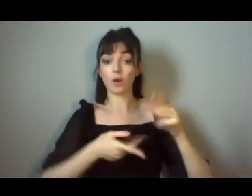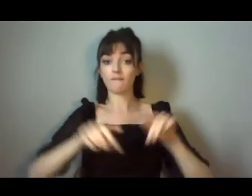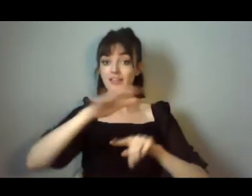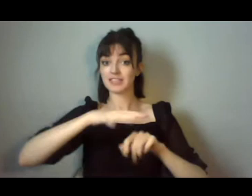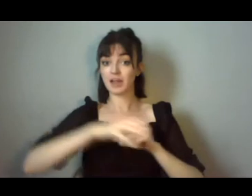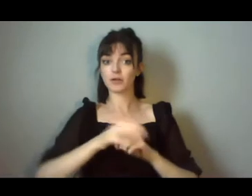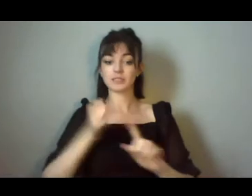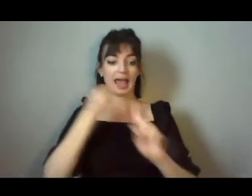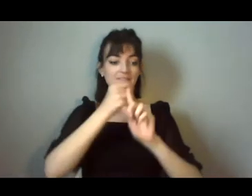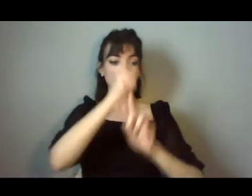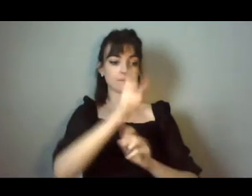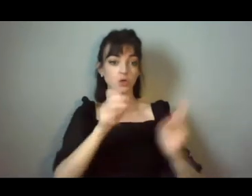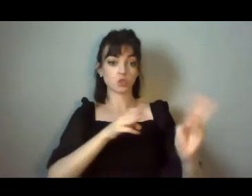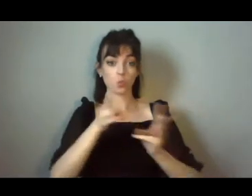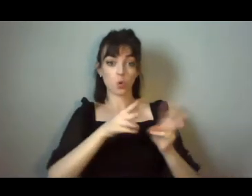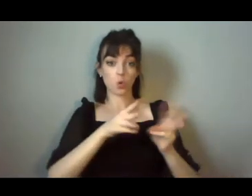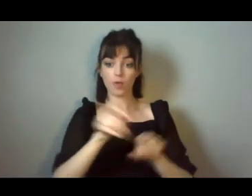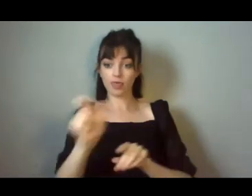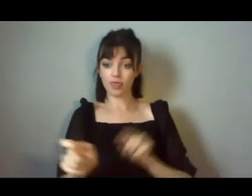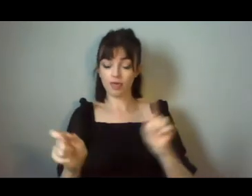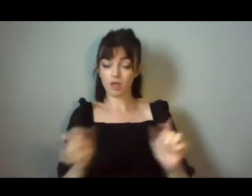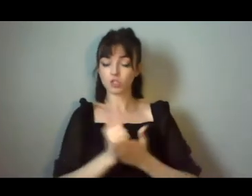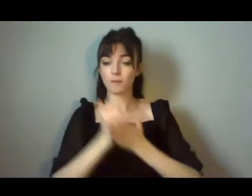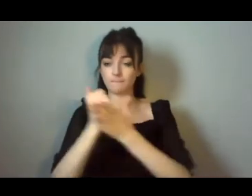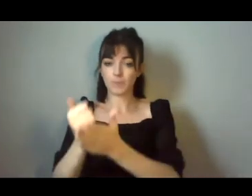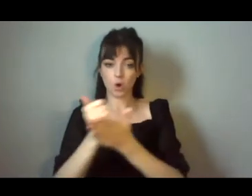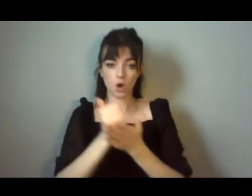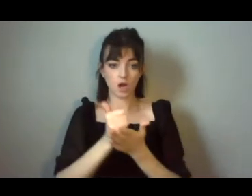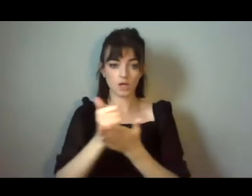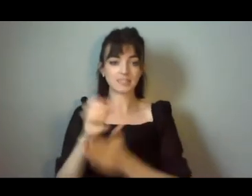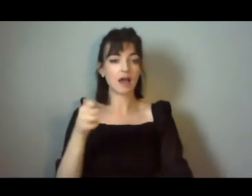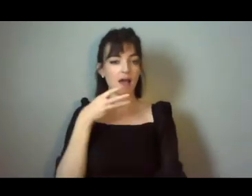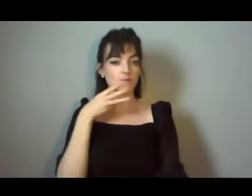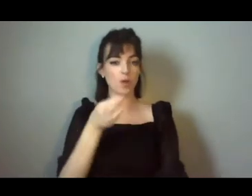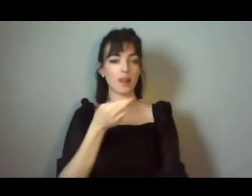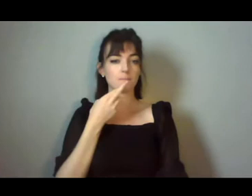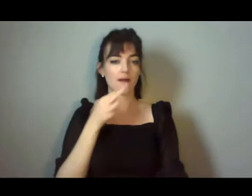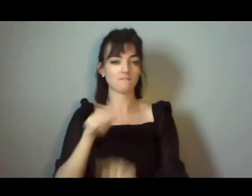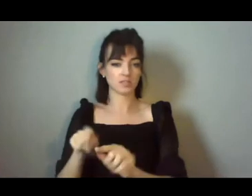with the individual to support them to have their will and preference heard. And also to